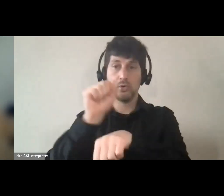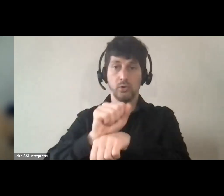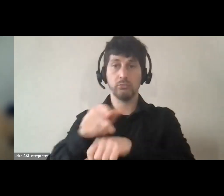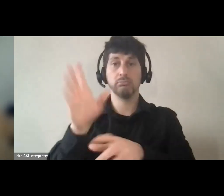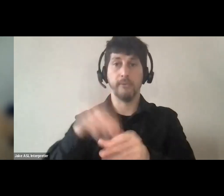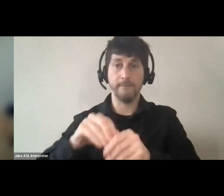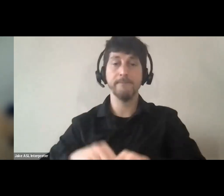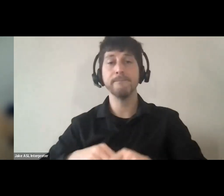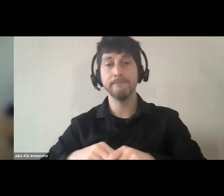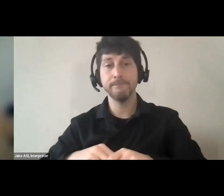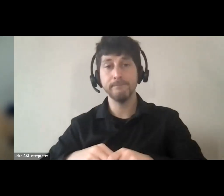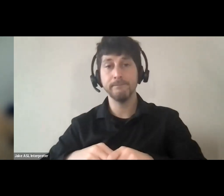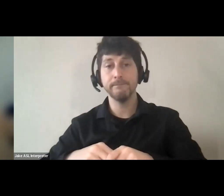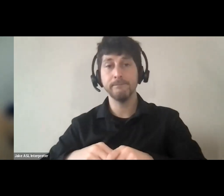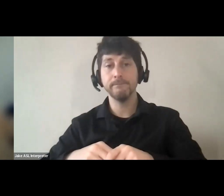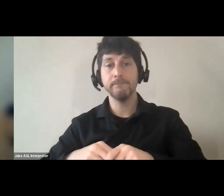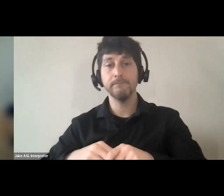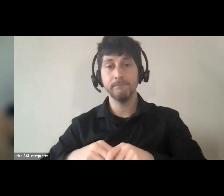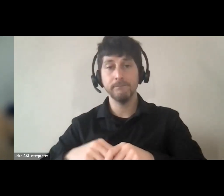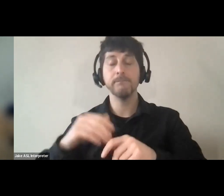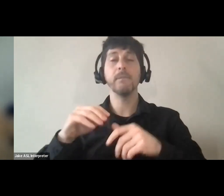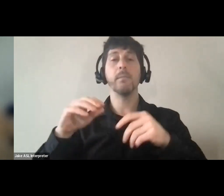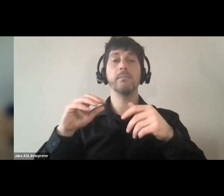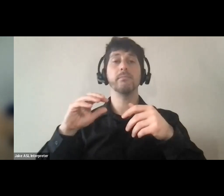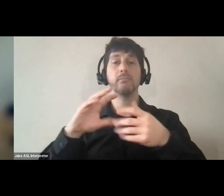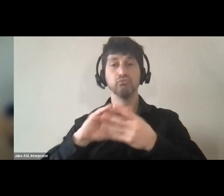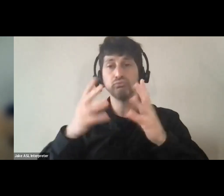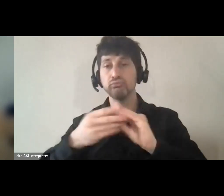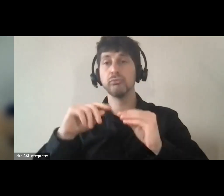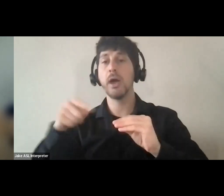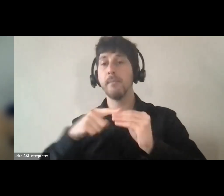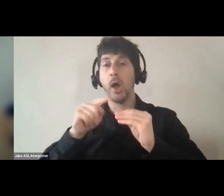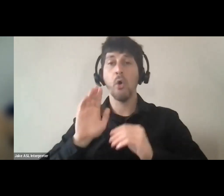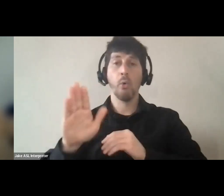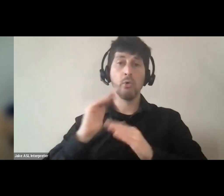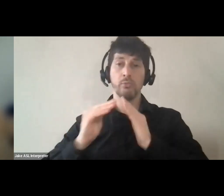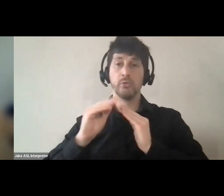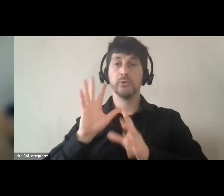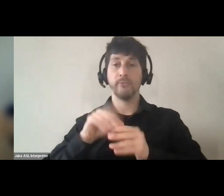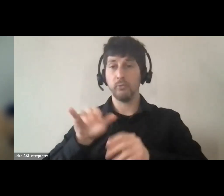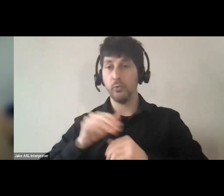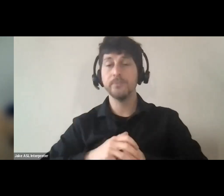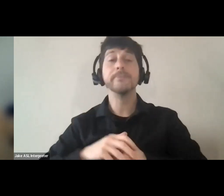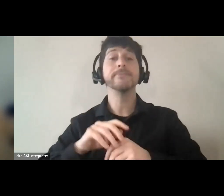But, Maria has been in this work for decades and so we are so excited for her to come and share her experience and her involvement in the disability rights and justice work she has done. And in sharing more about the communities that she has worked with.